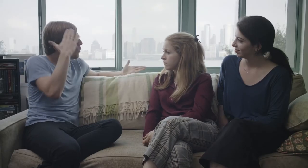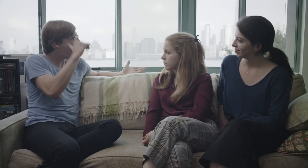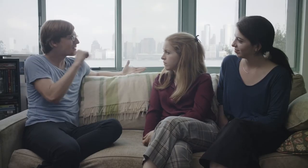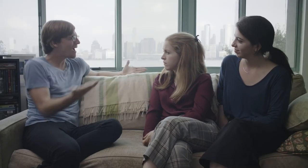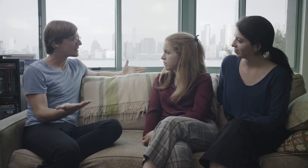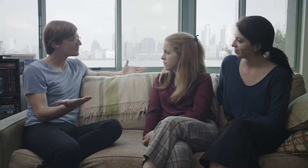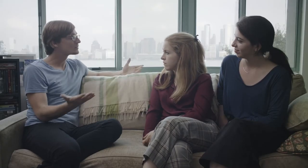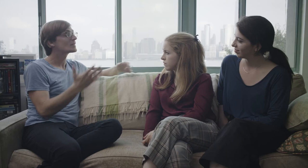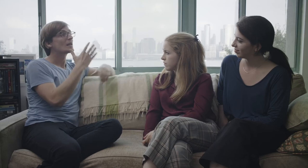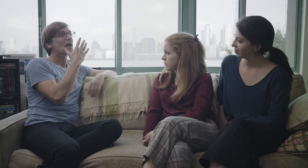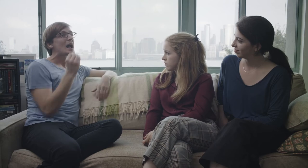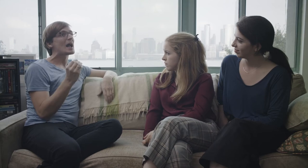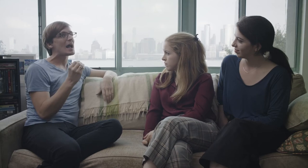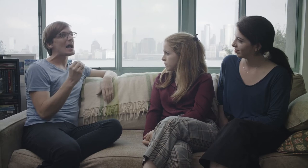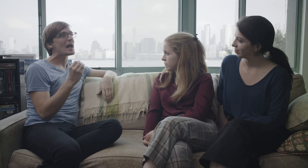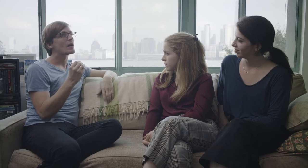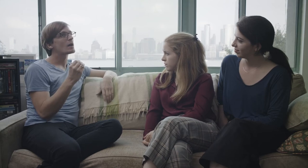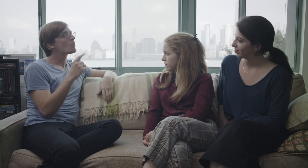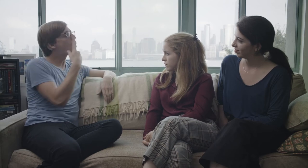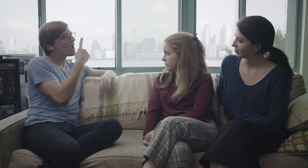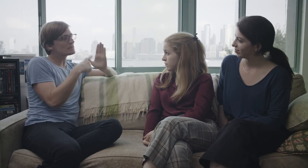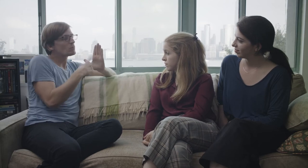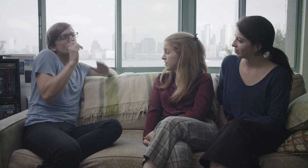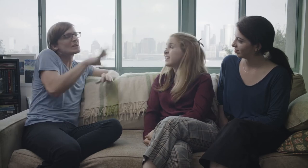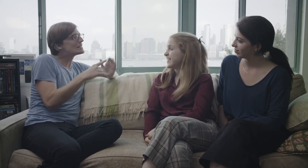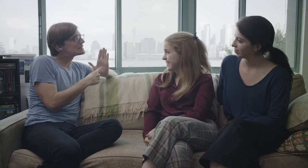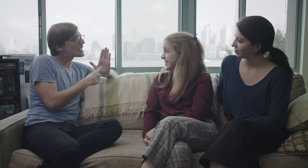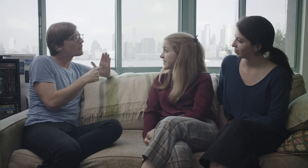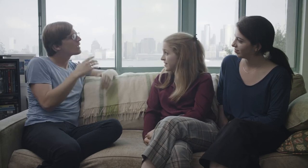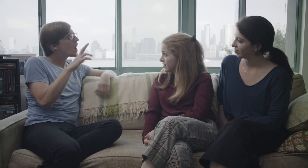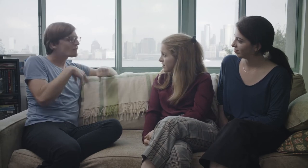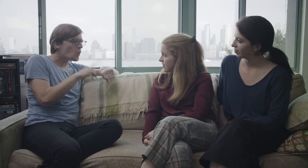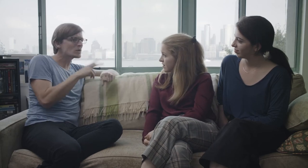And I think that the same thing can be done for roles that are traditionally written as hearing characters.